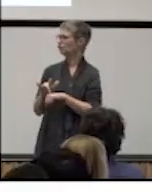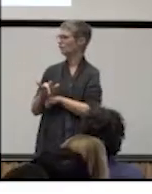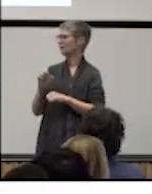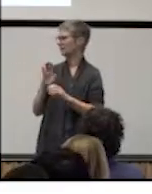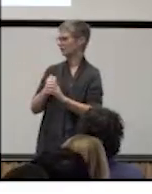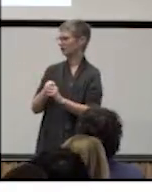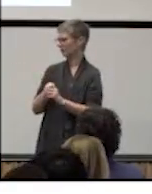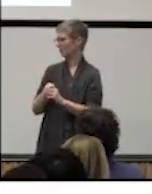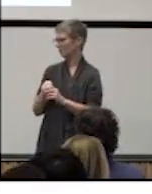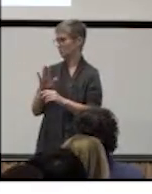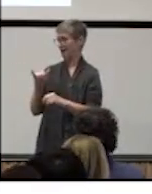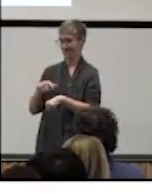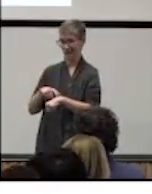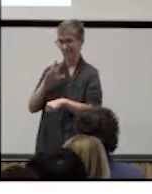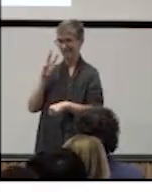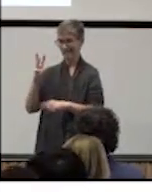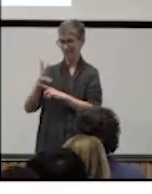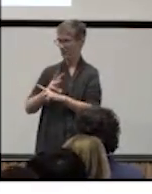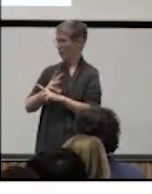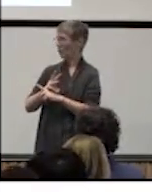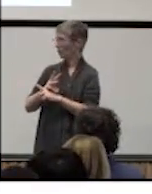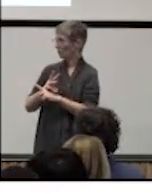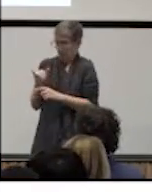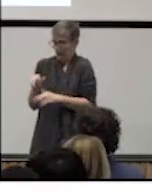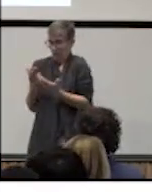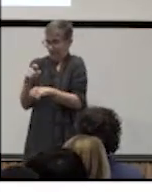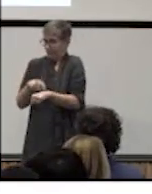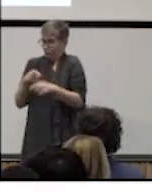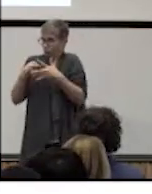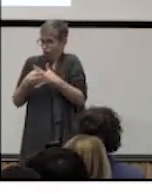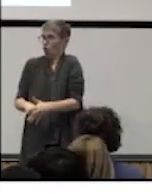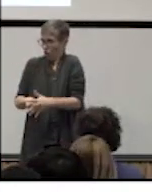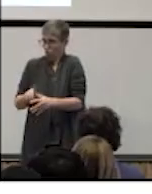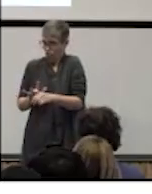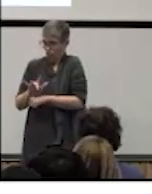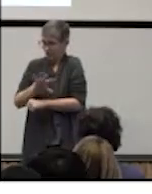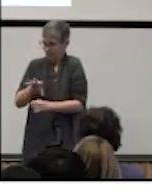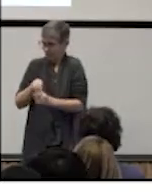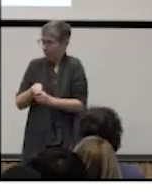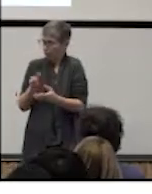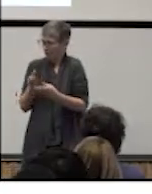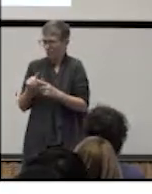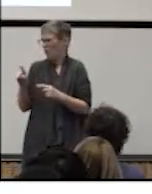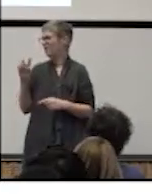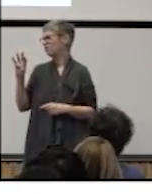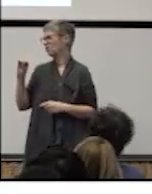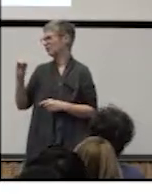by the time they reached six months, which is the recommended time to receive early intervention services.